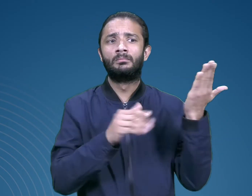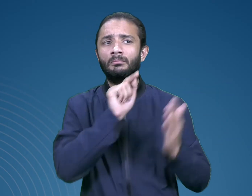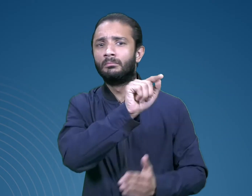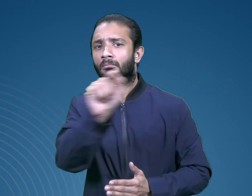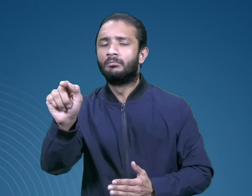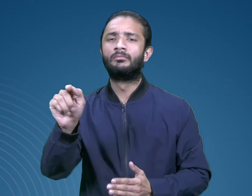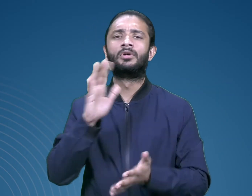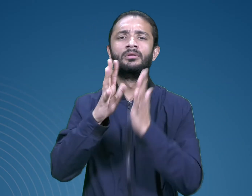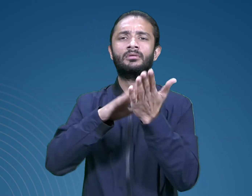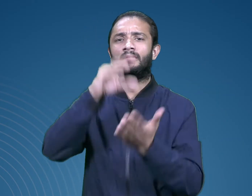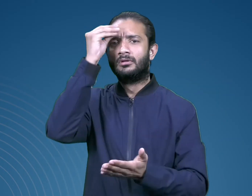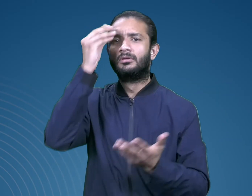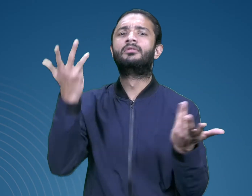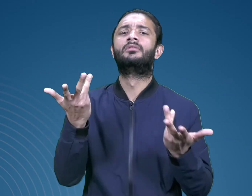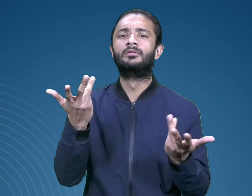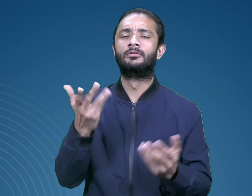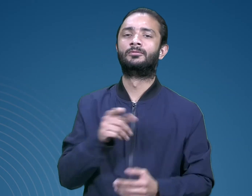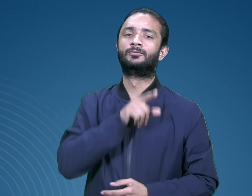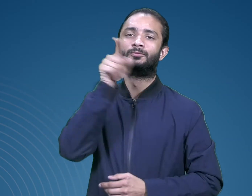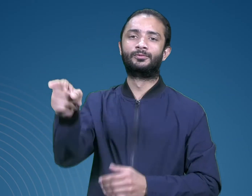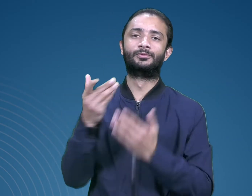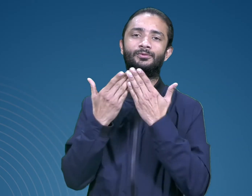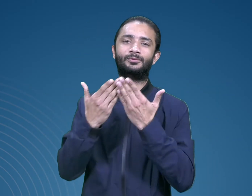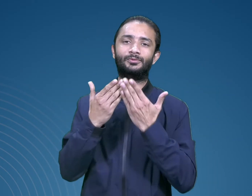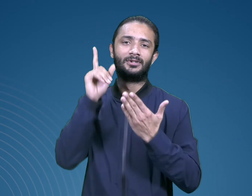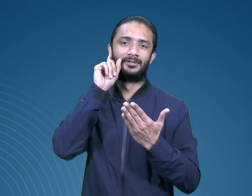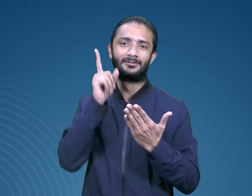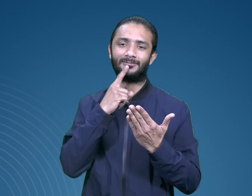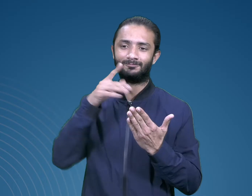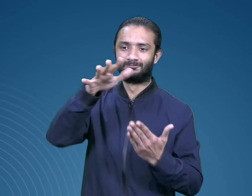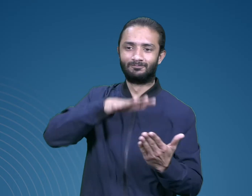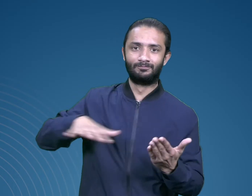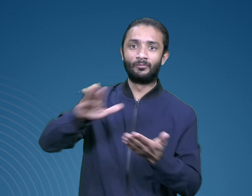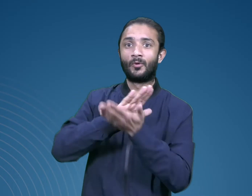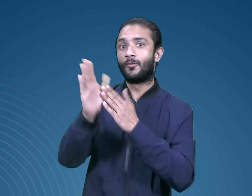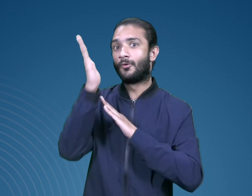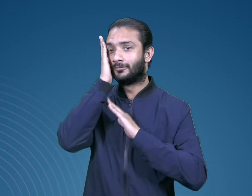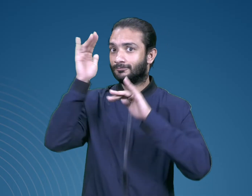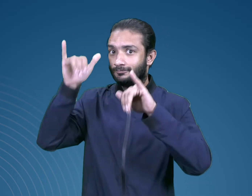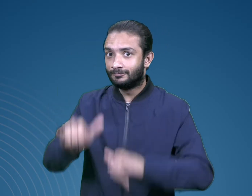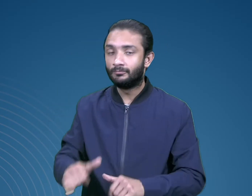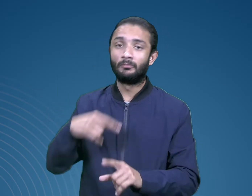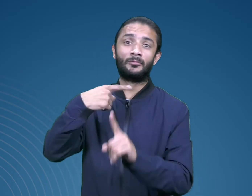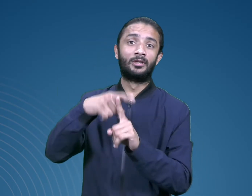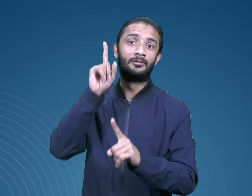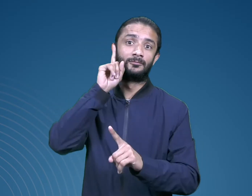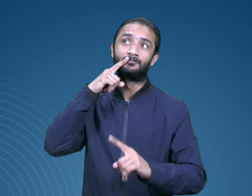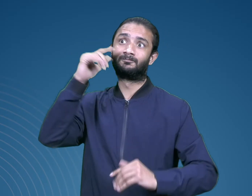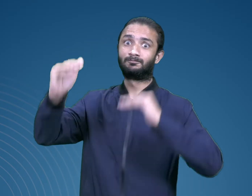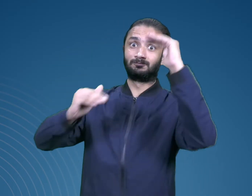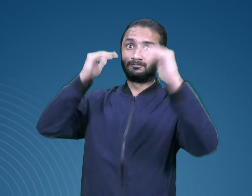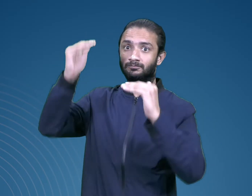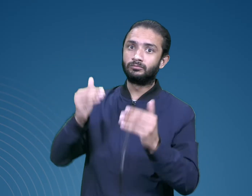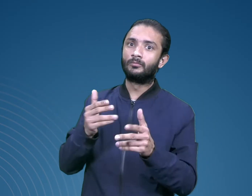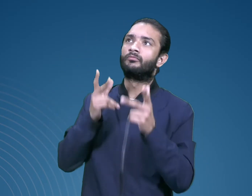and some learn ISL from schools for deaf, hostels, or deaf adults